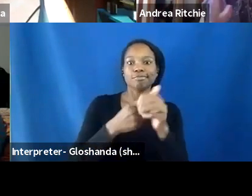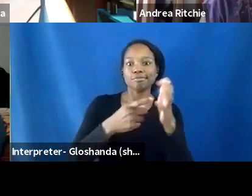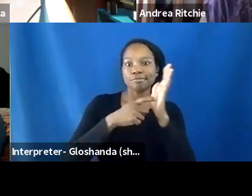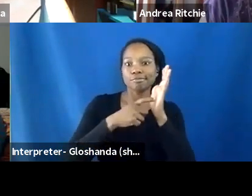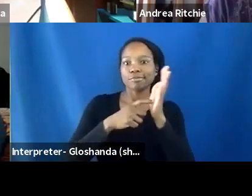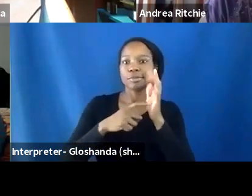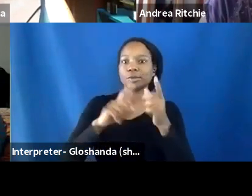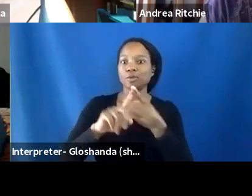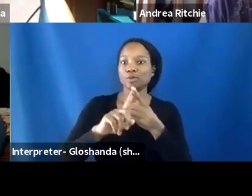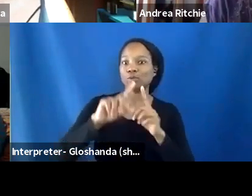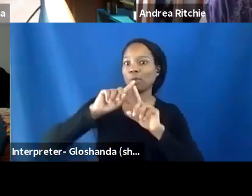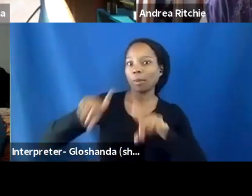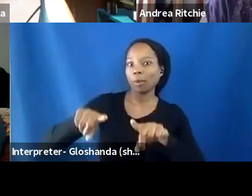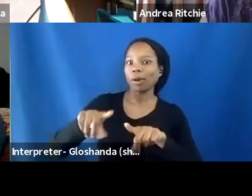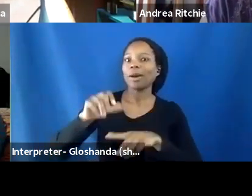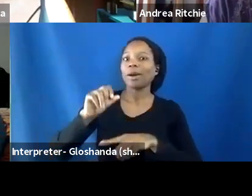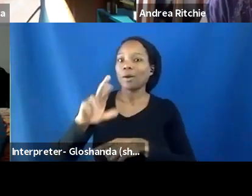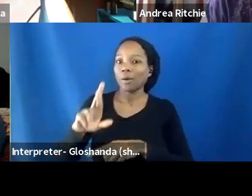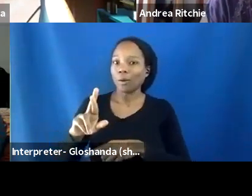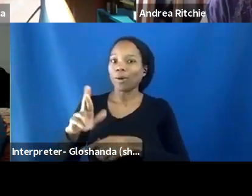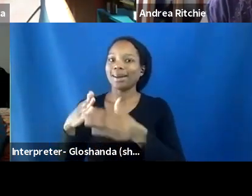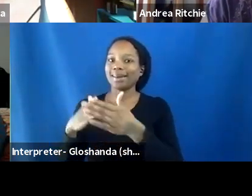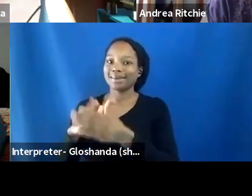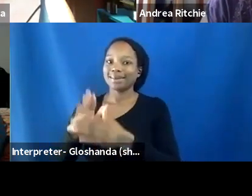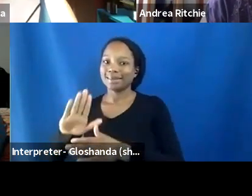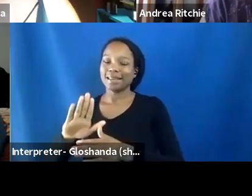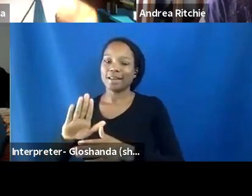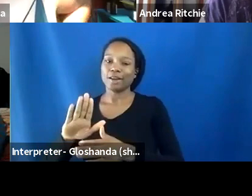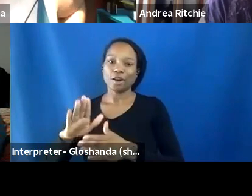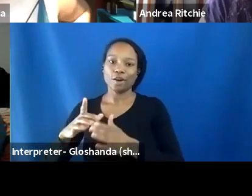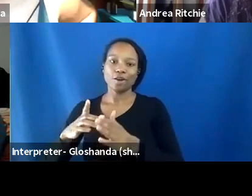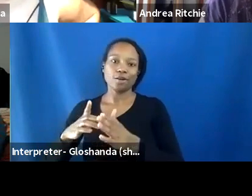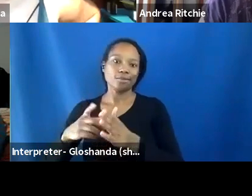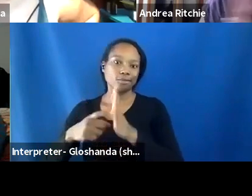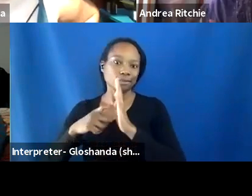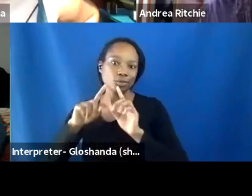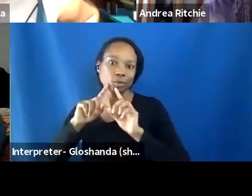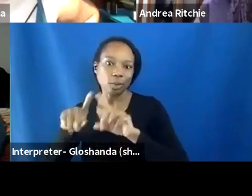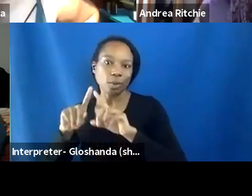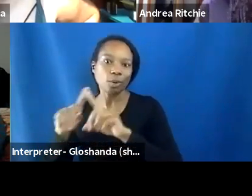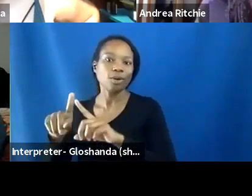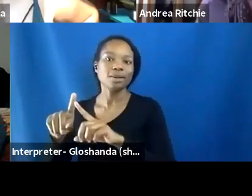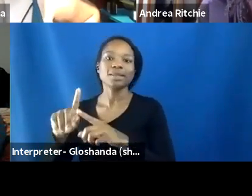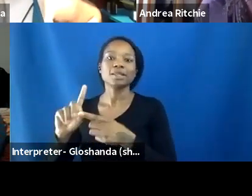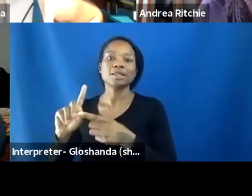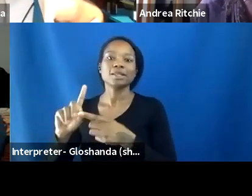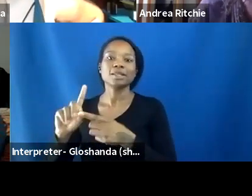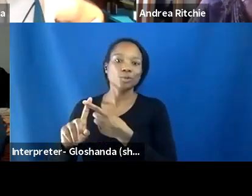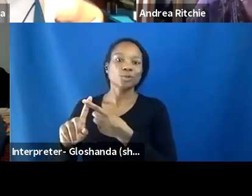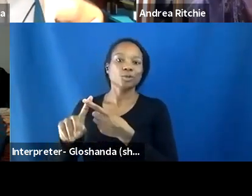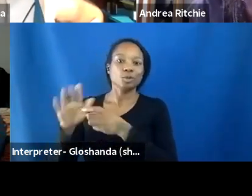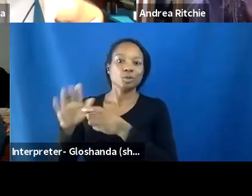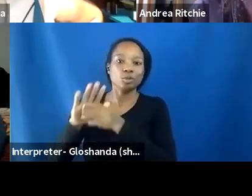So we wanna create opportunities to resist there. So go to interruptingcriminalization.com,